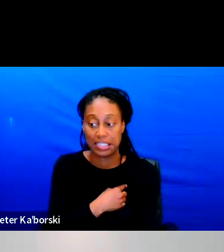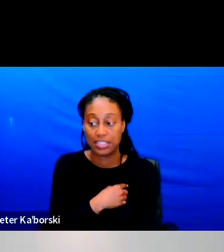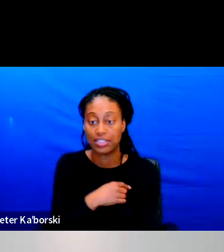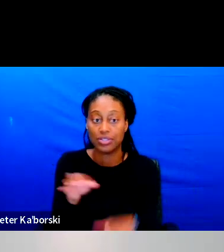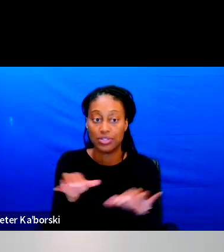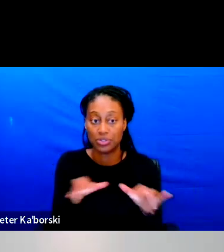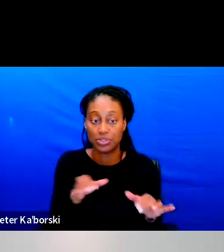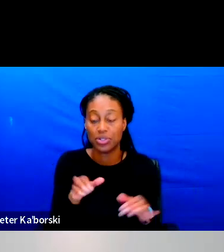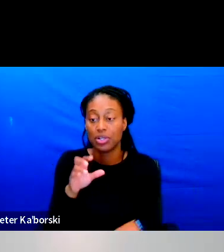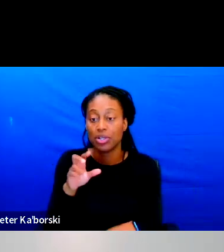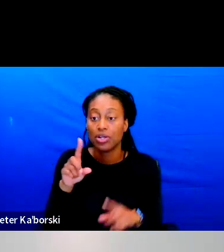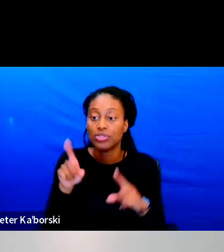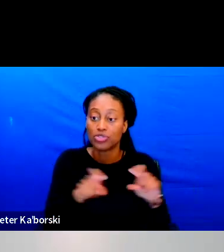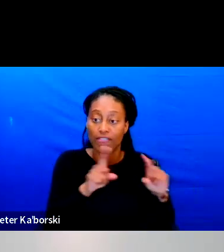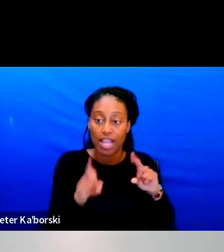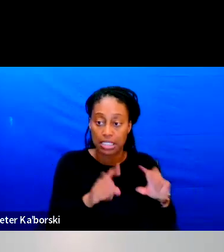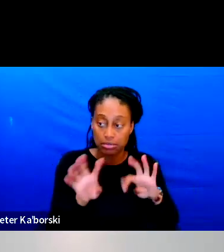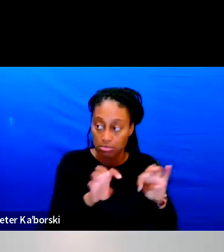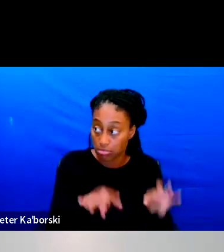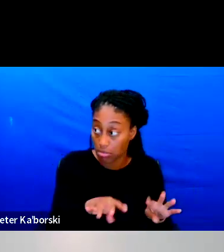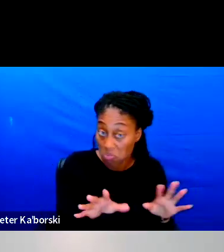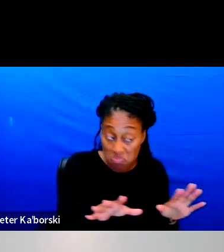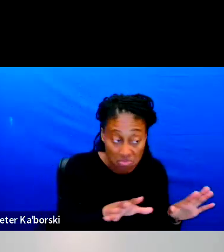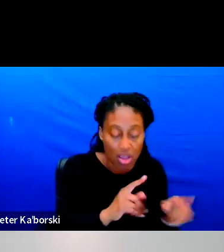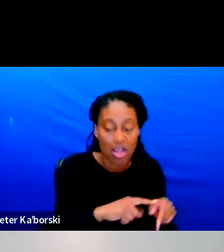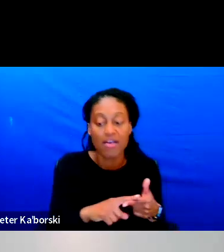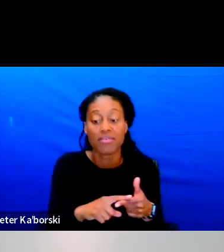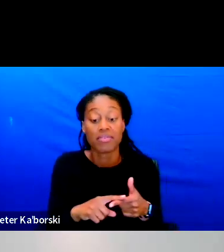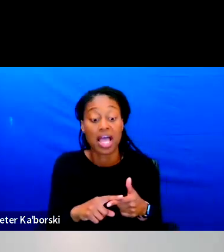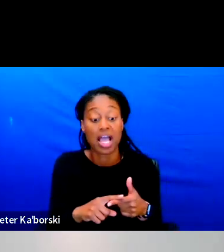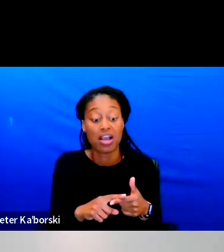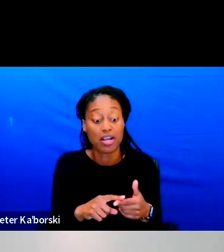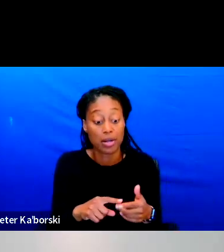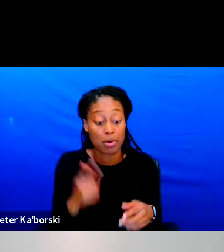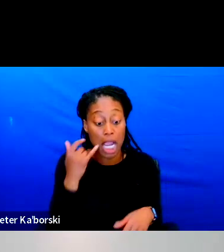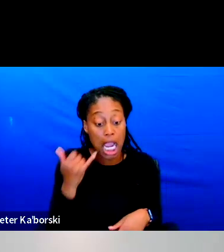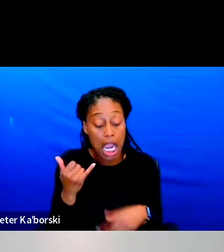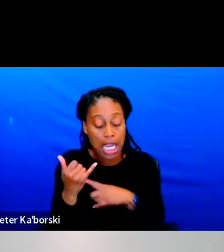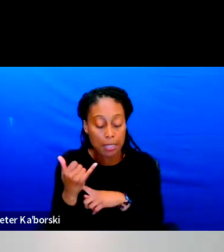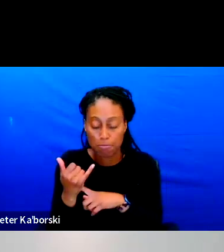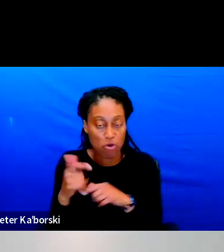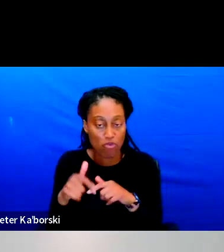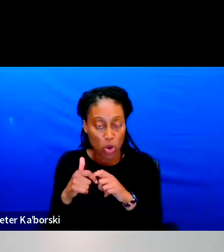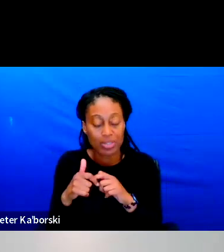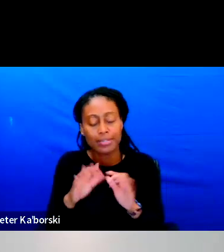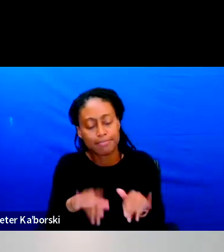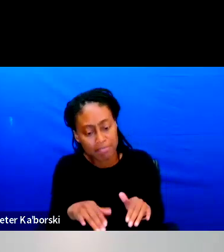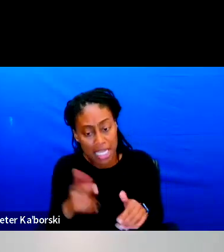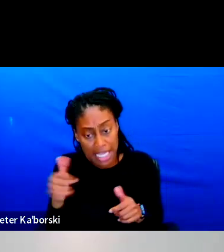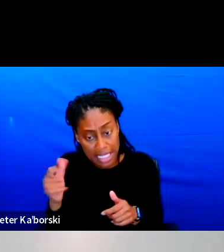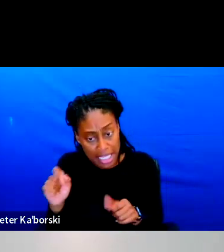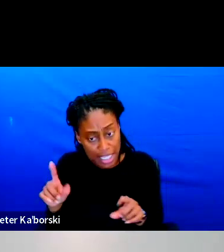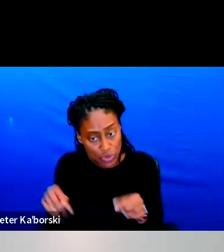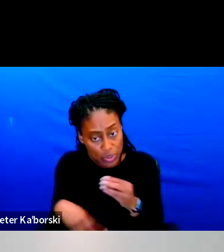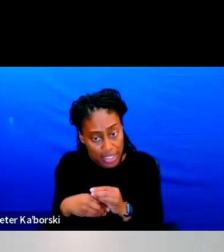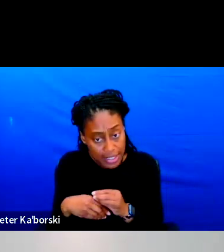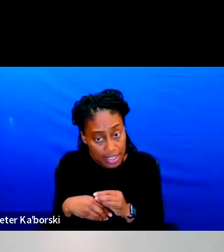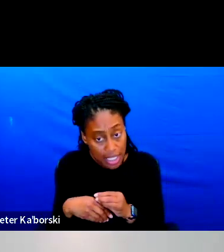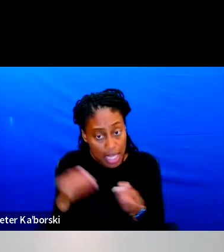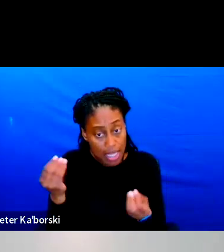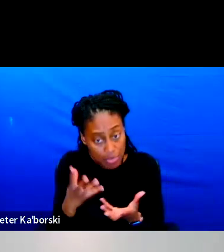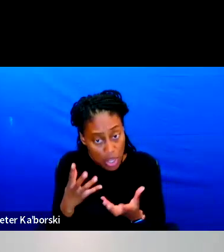Phillip Corona: and also leave the call or end the call with. If there's anything else we can do for you, please let us know and follow through, and let us know how things turn out.